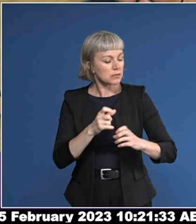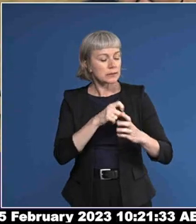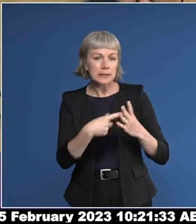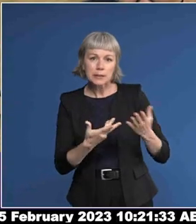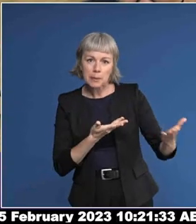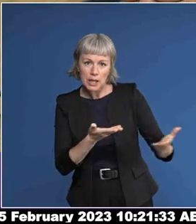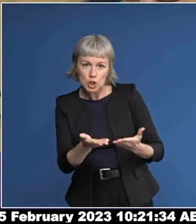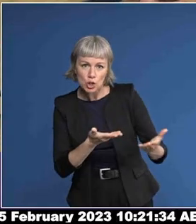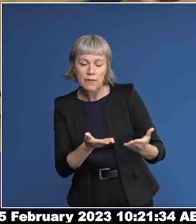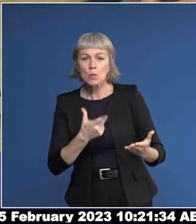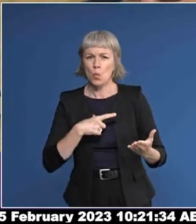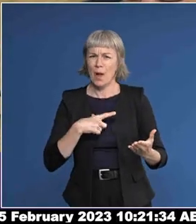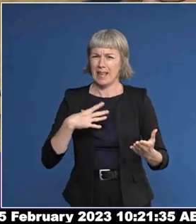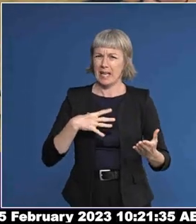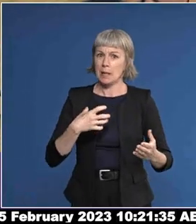people with lived experience of disability.